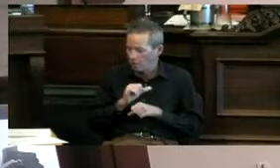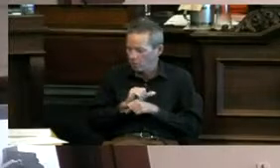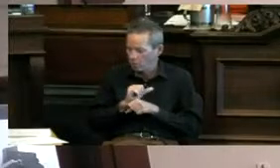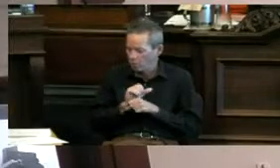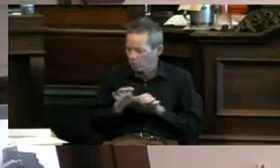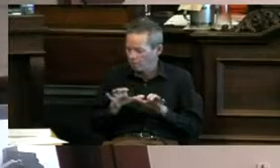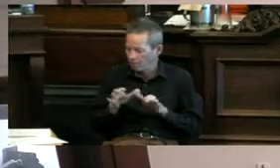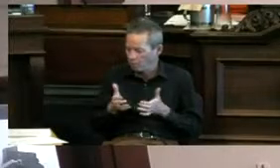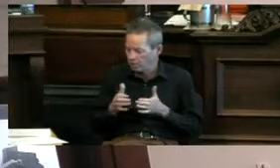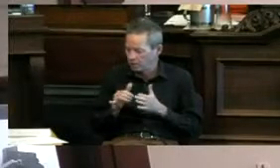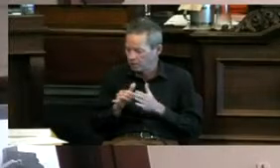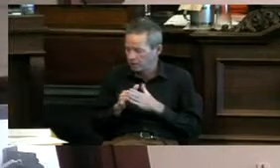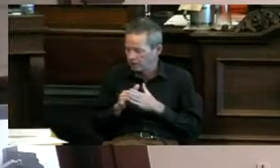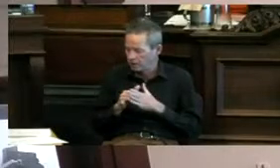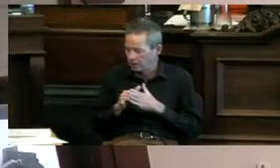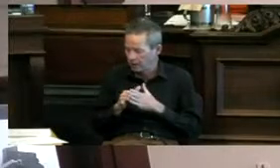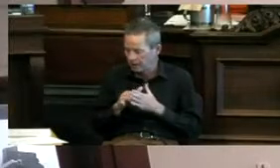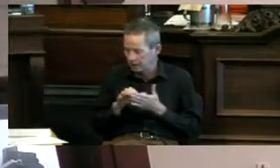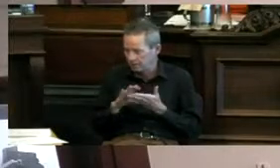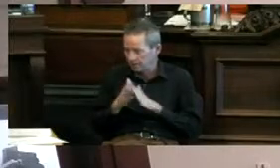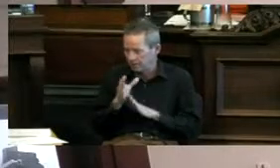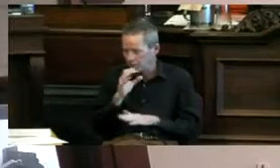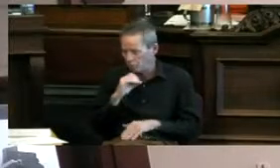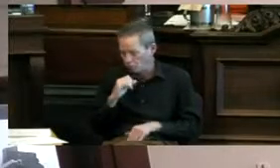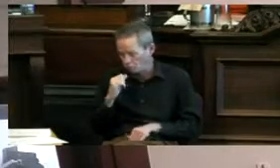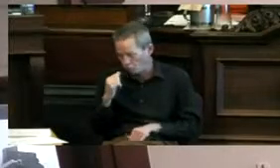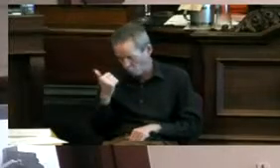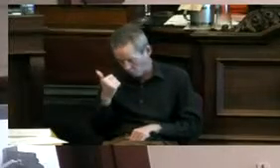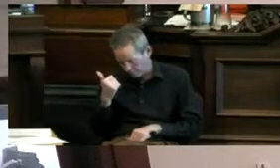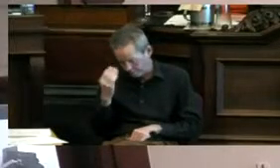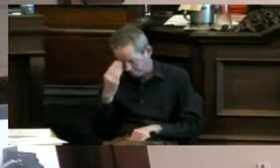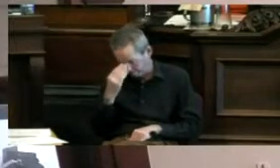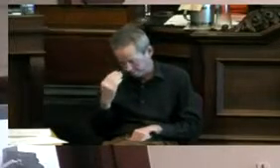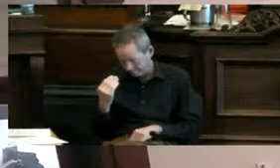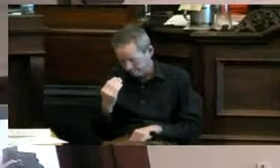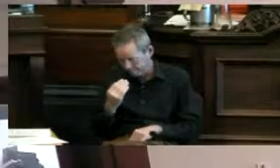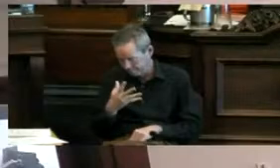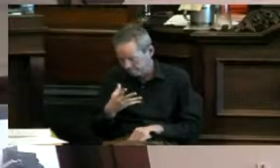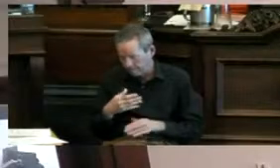it's expensive and we're not going to use it with our